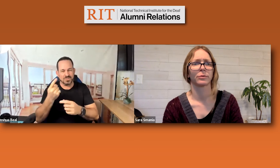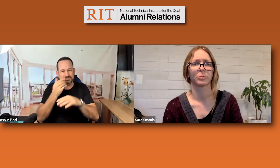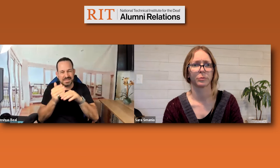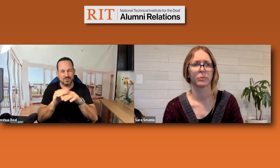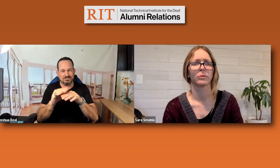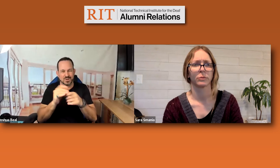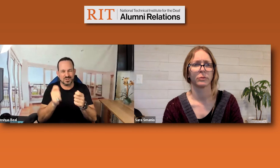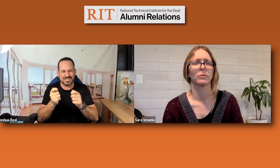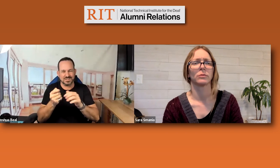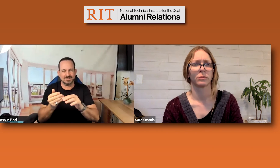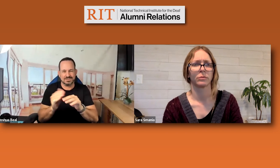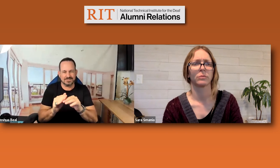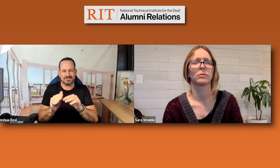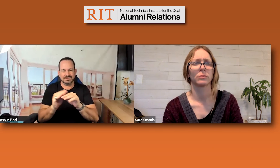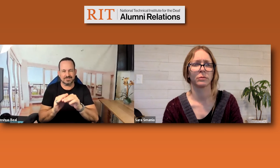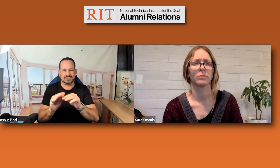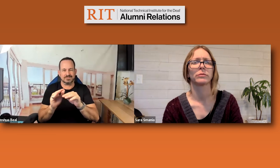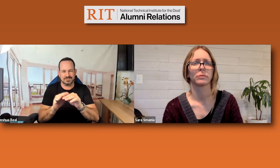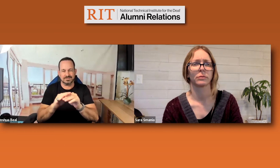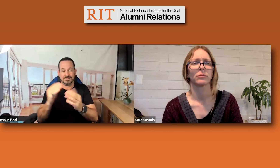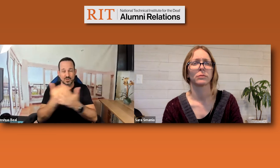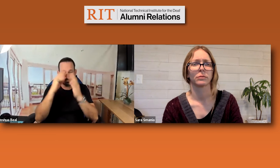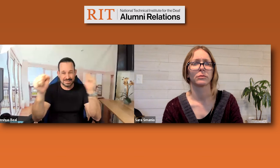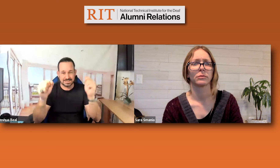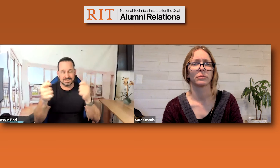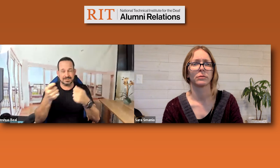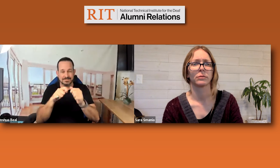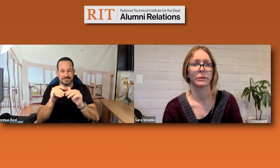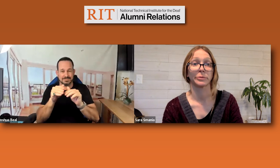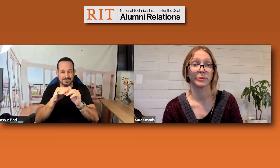And so they've changed this to try to simplify the tax code,